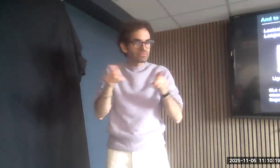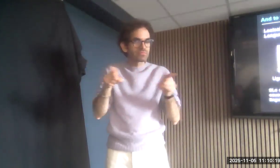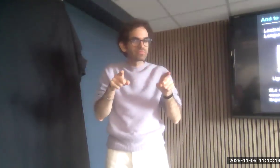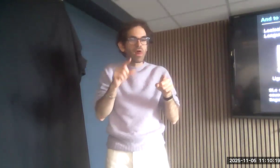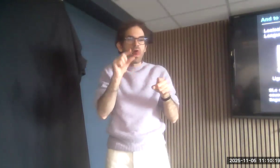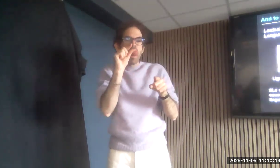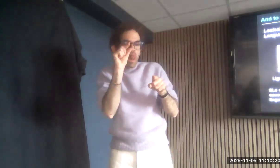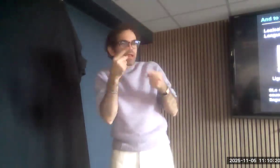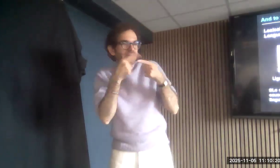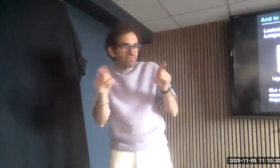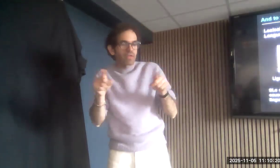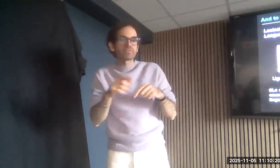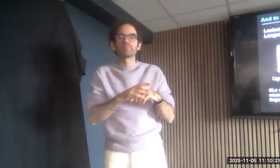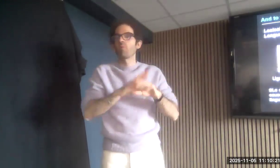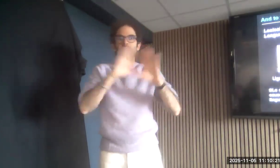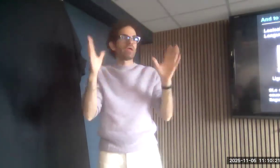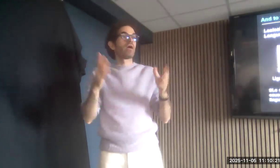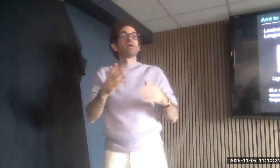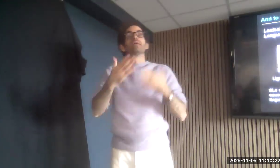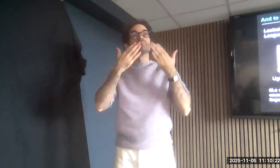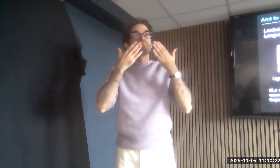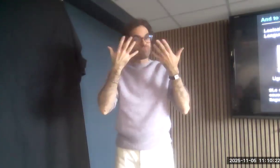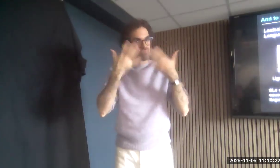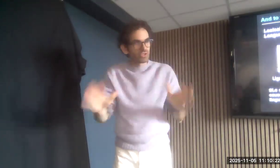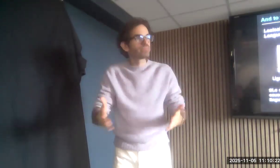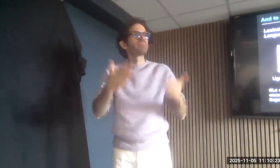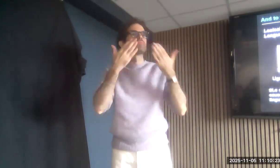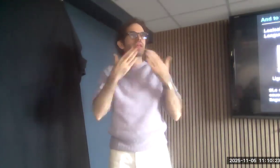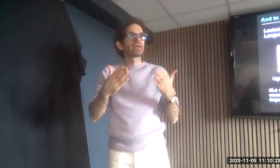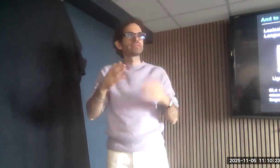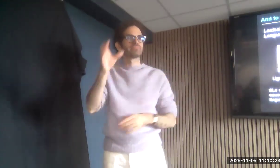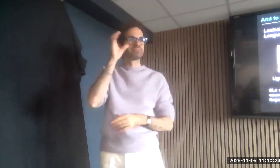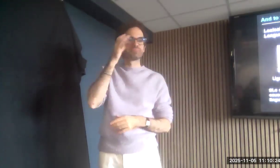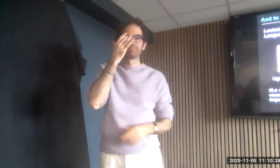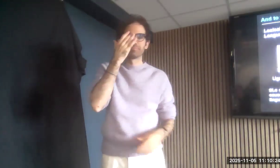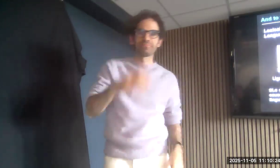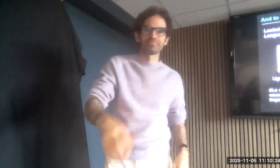So there's a difference between the use of the lexical give and the causative give in these other sign languages as well.